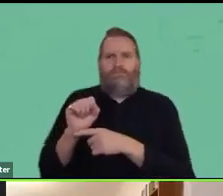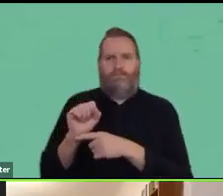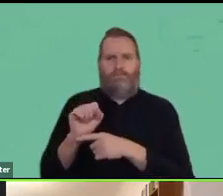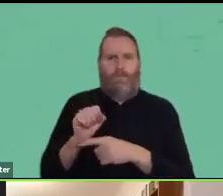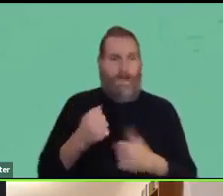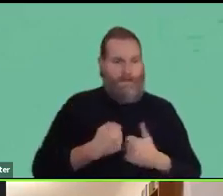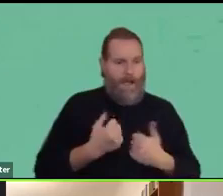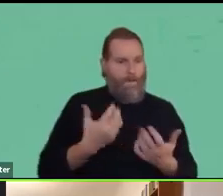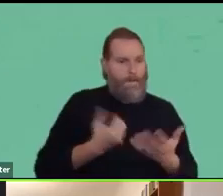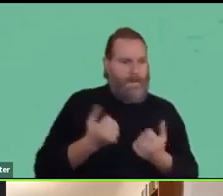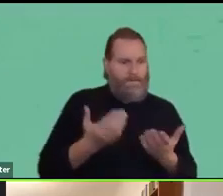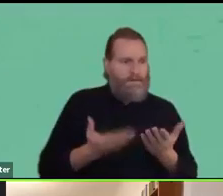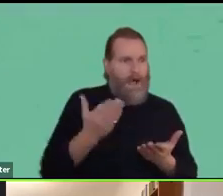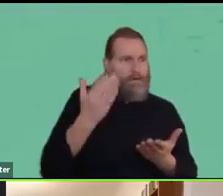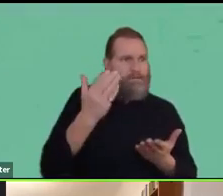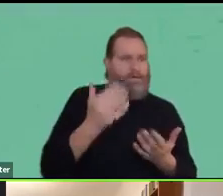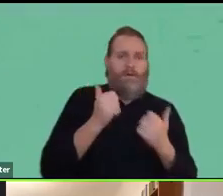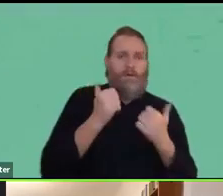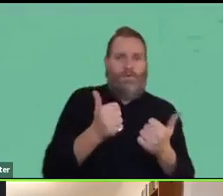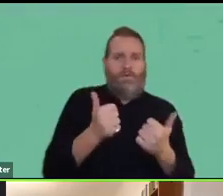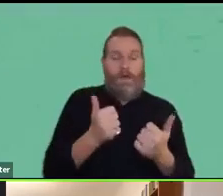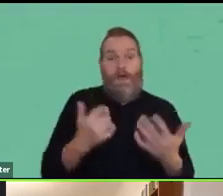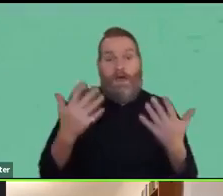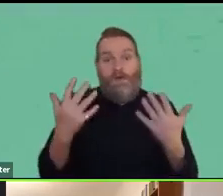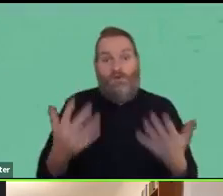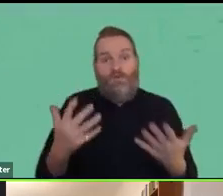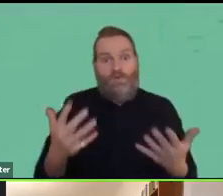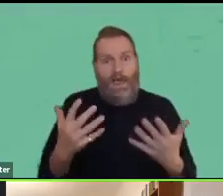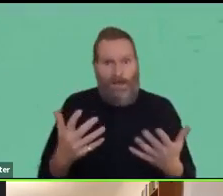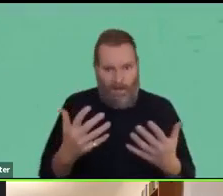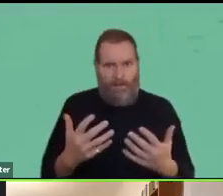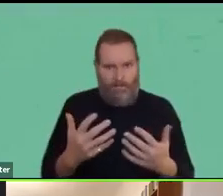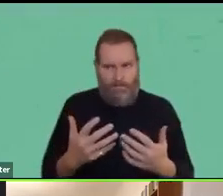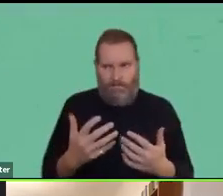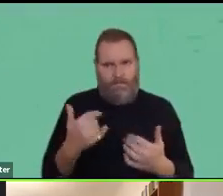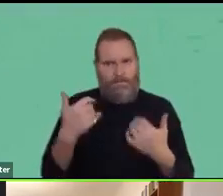a great speech today about all the sort of tax breaks there are in different parts of the economy